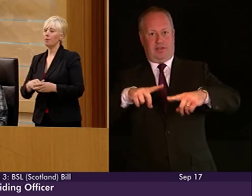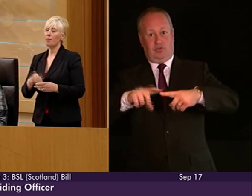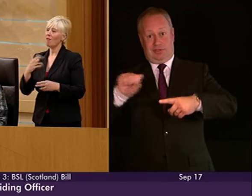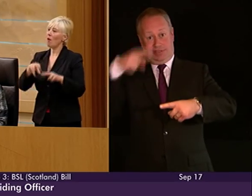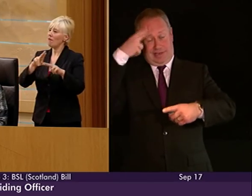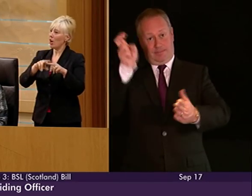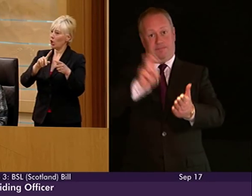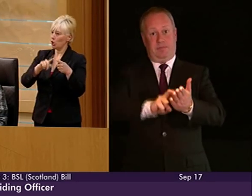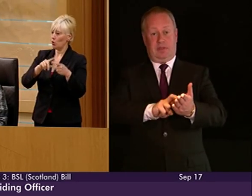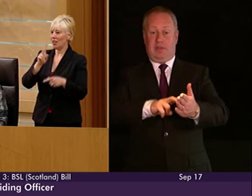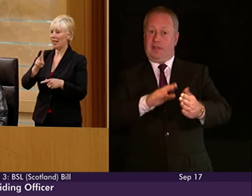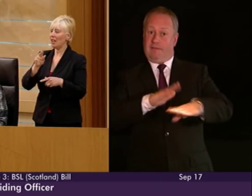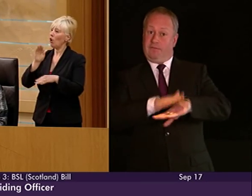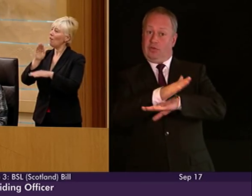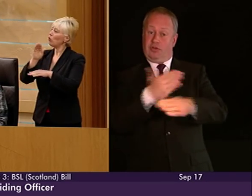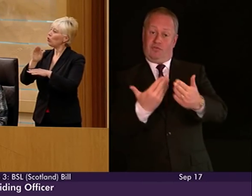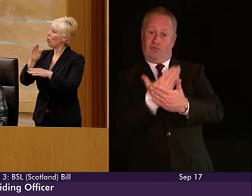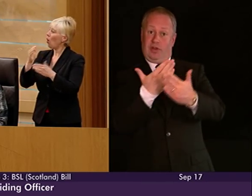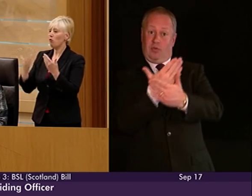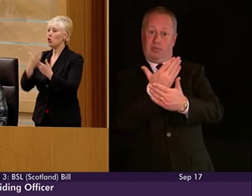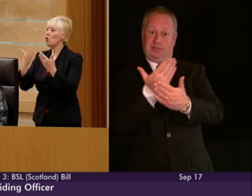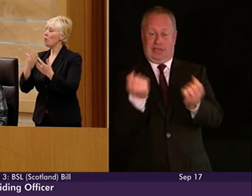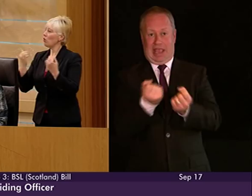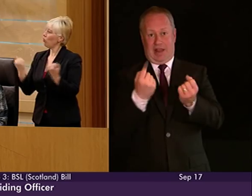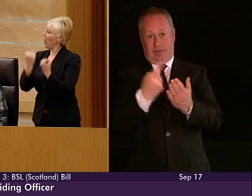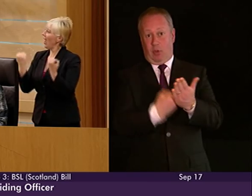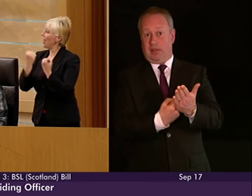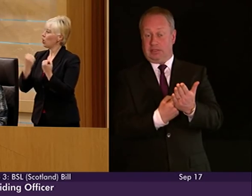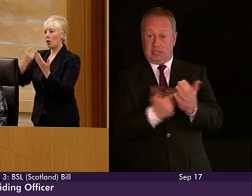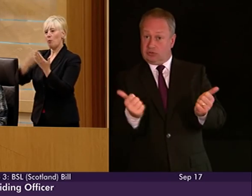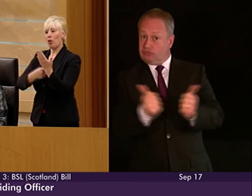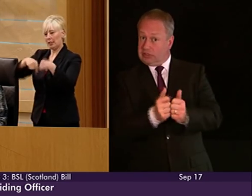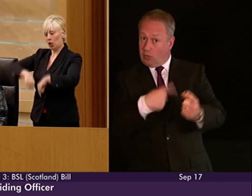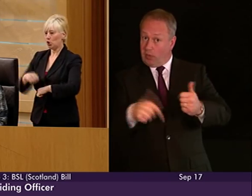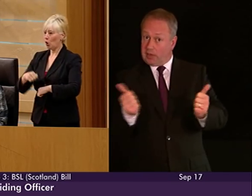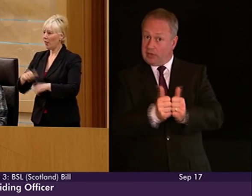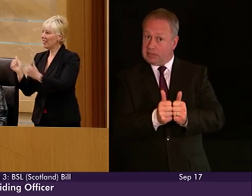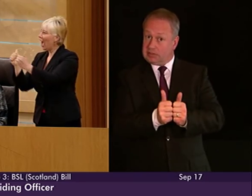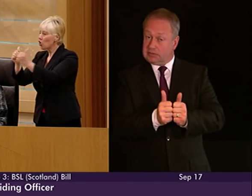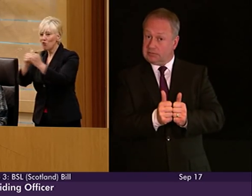Ewing, on the future of renewables in Scotland’s energy policy, be agreed to. Are we agreed?